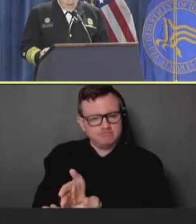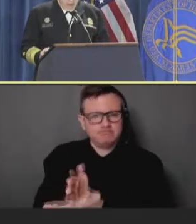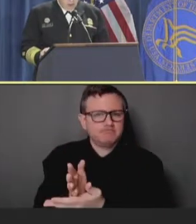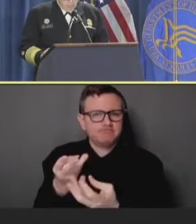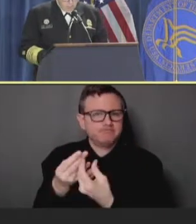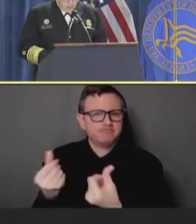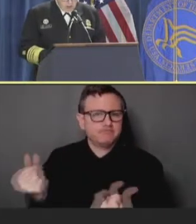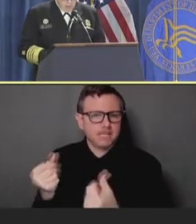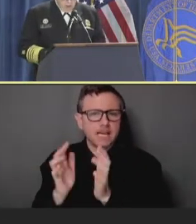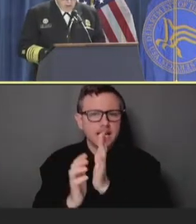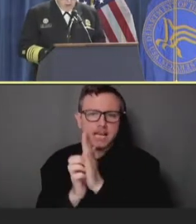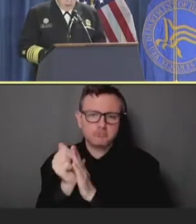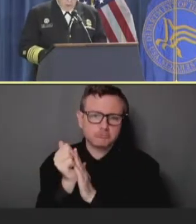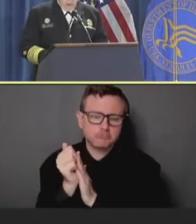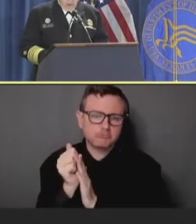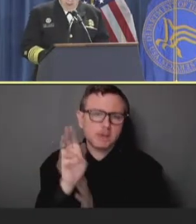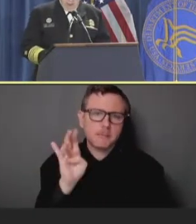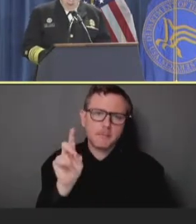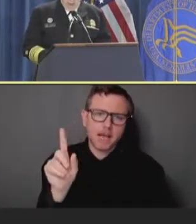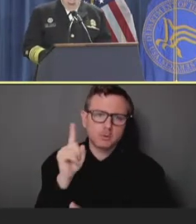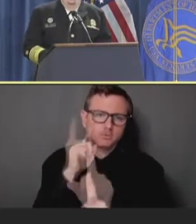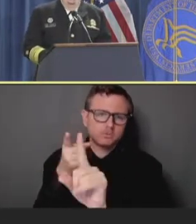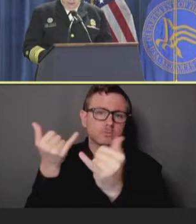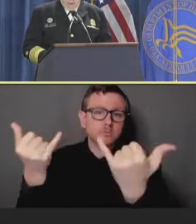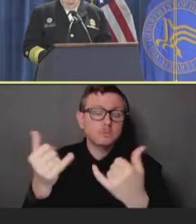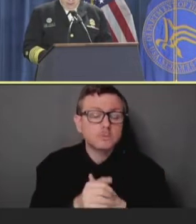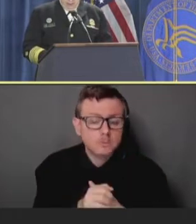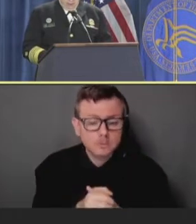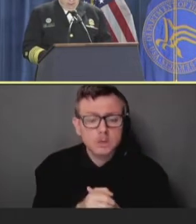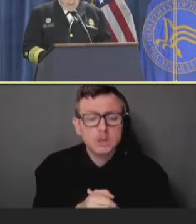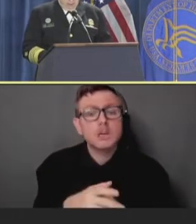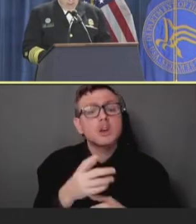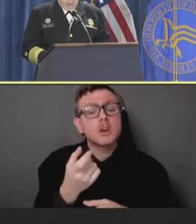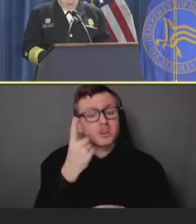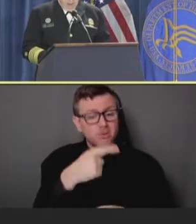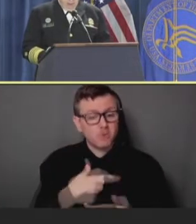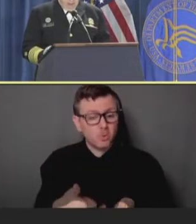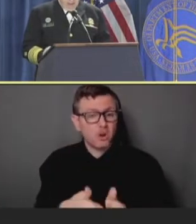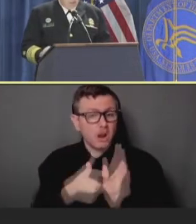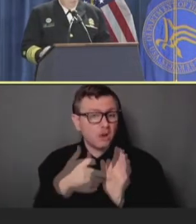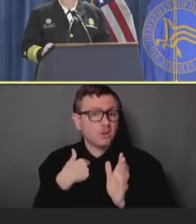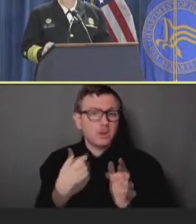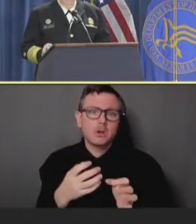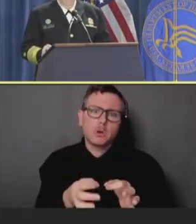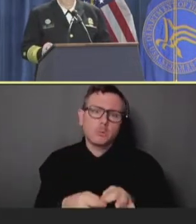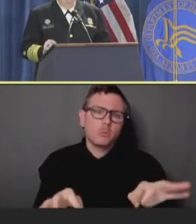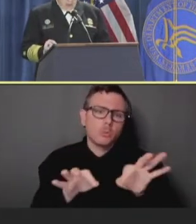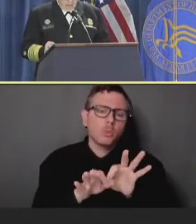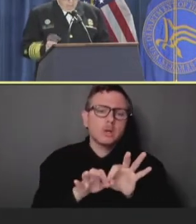This moonshot will also require major scientific and societal advances and strategic use of